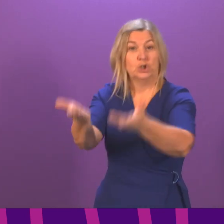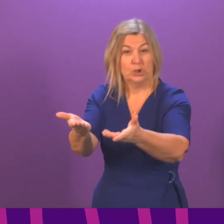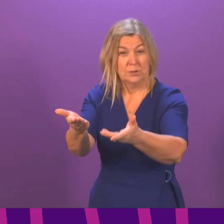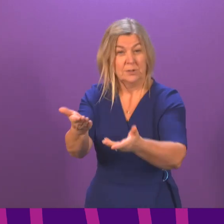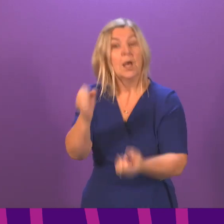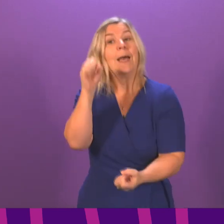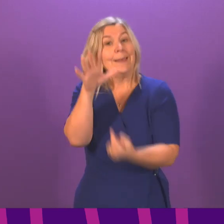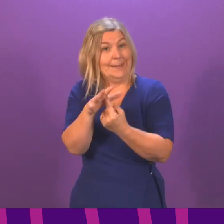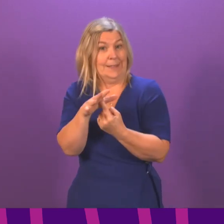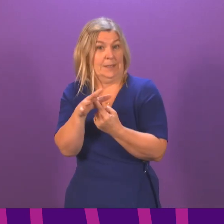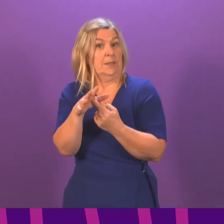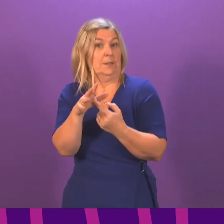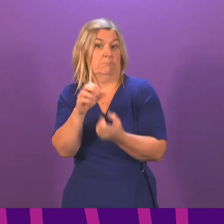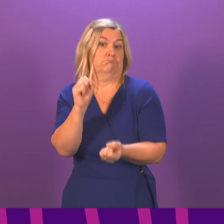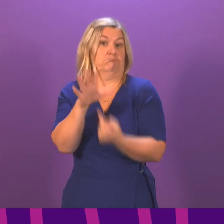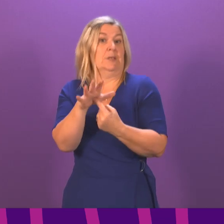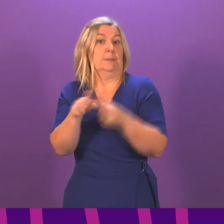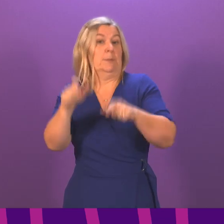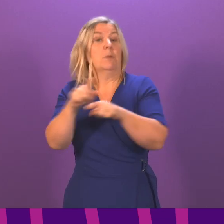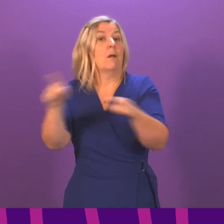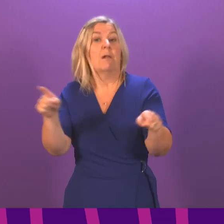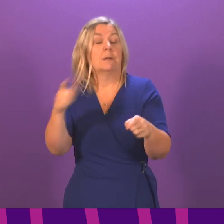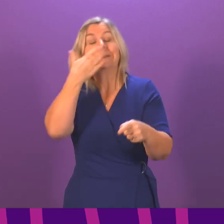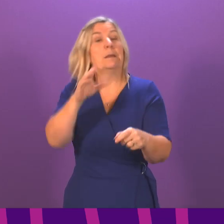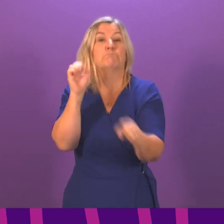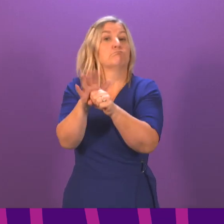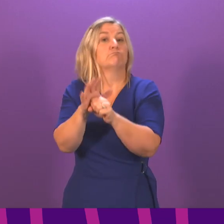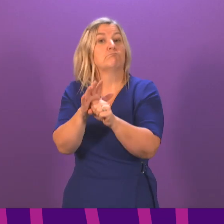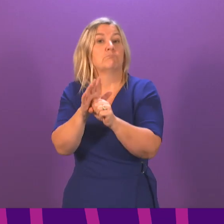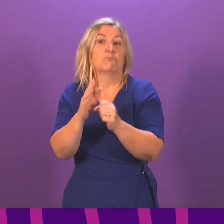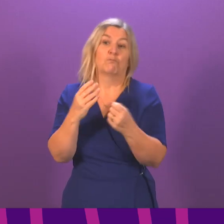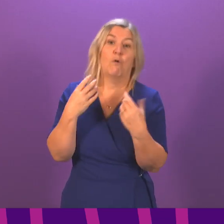shed light on the affair are blocked from giving evidence, which led the convener of